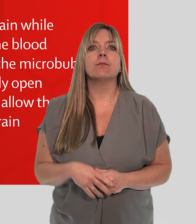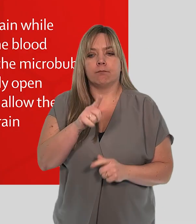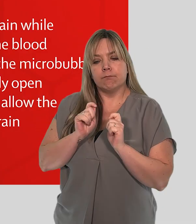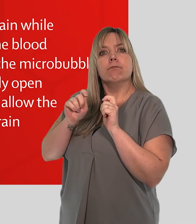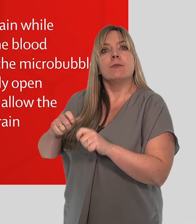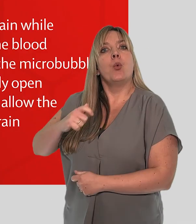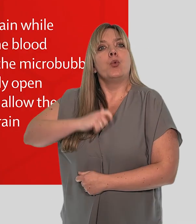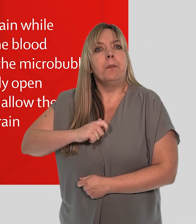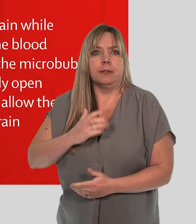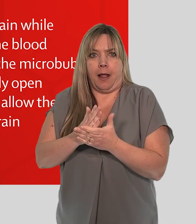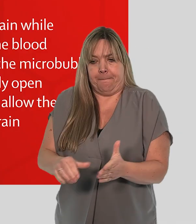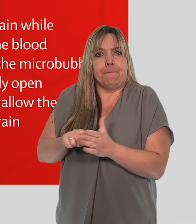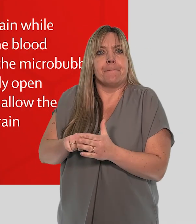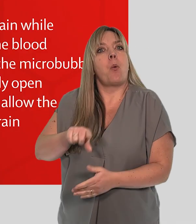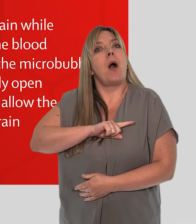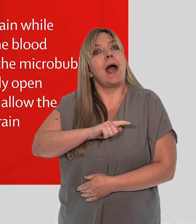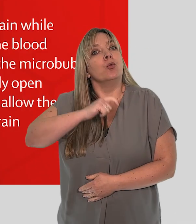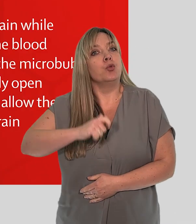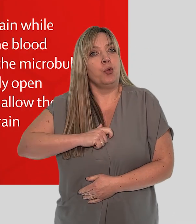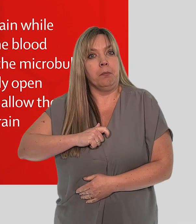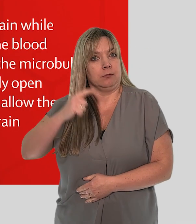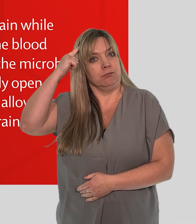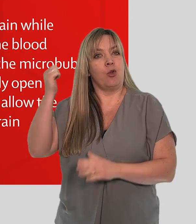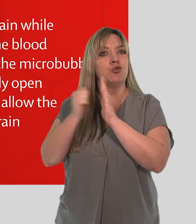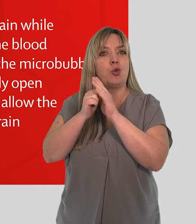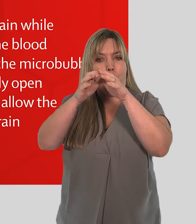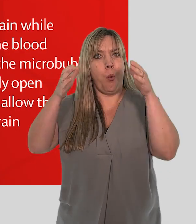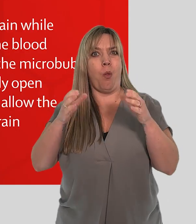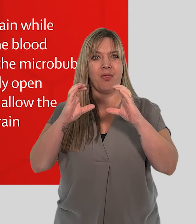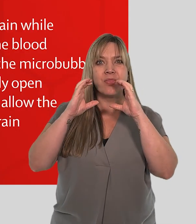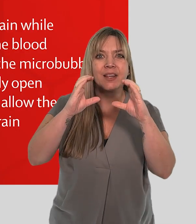sound waves need to either bypass this or overcome the thickness of the human skull.